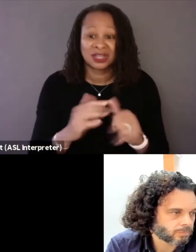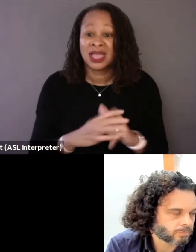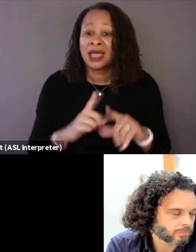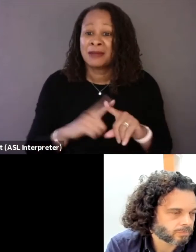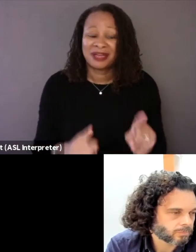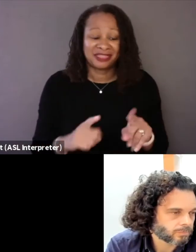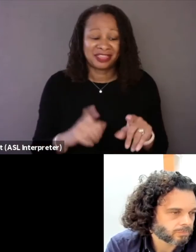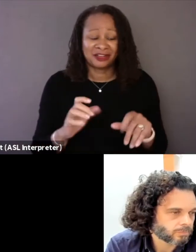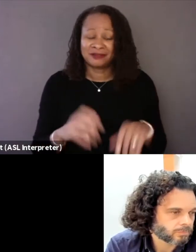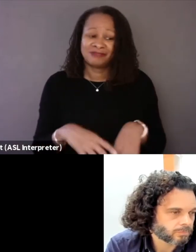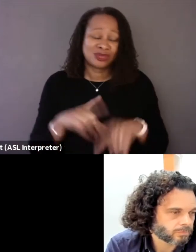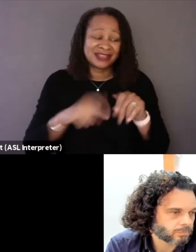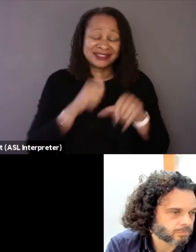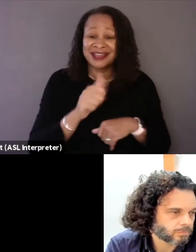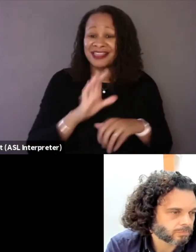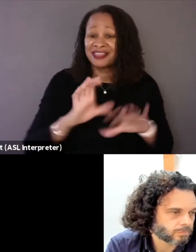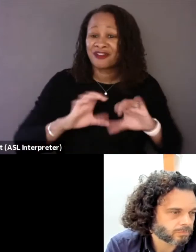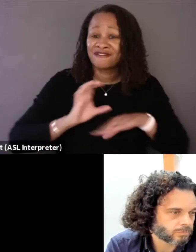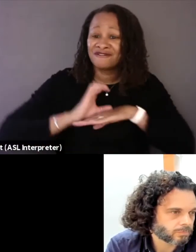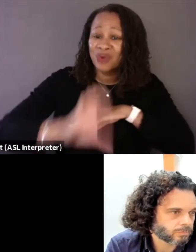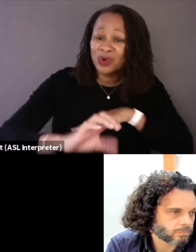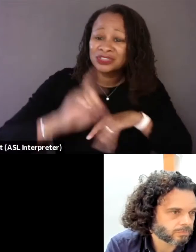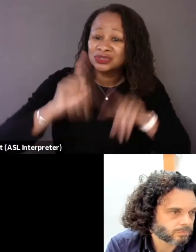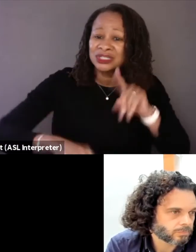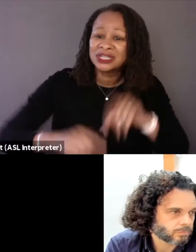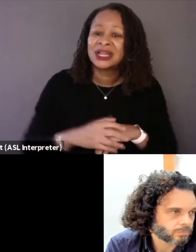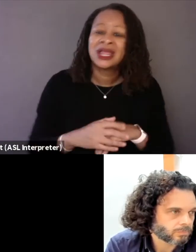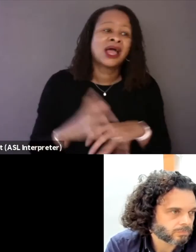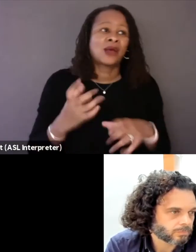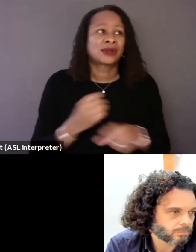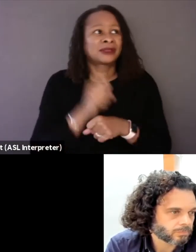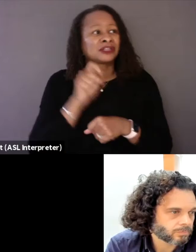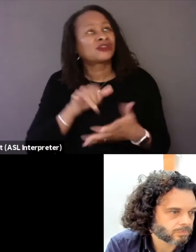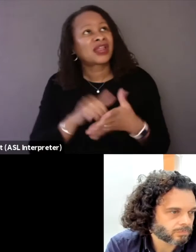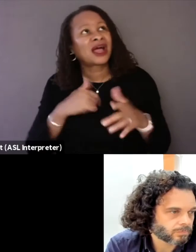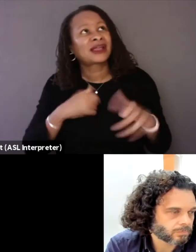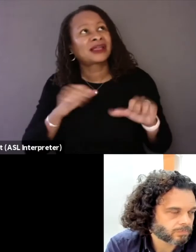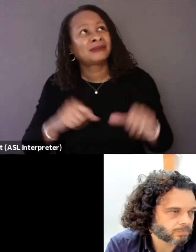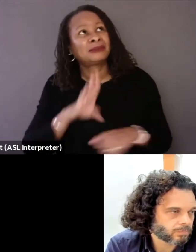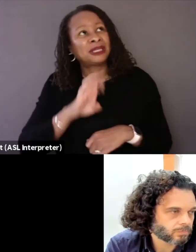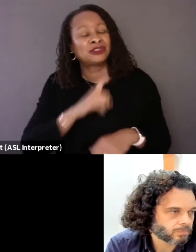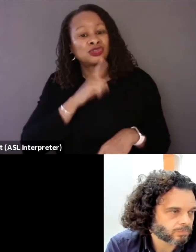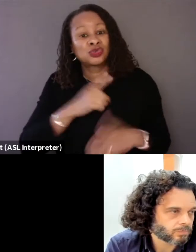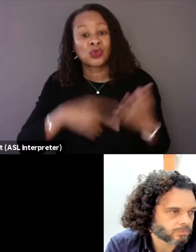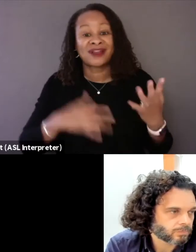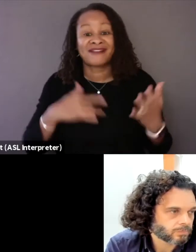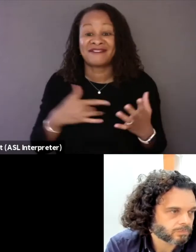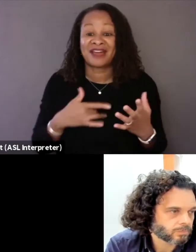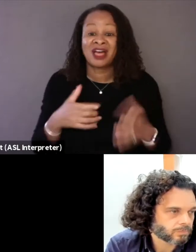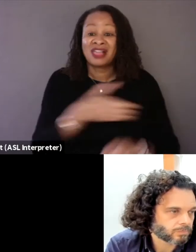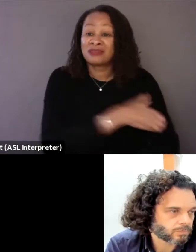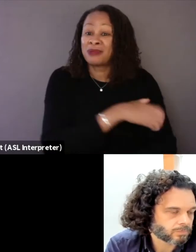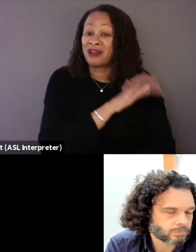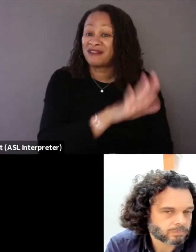And I felt like I wanted to make sure I could be true to what I felt like the power of that sport is, and